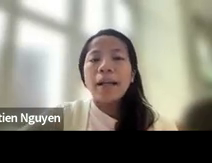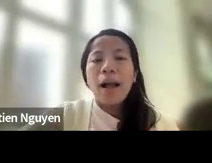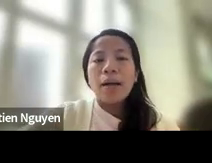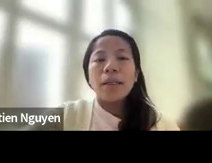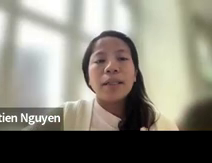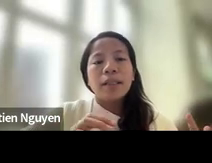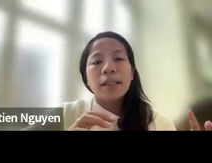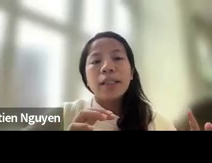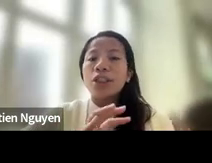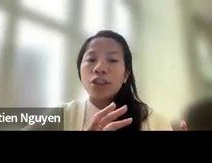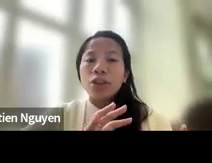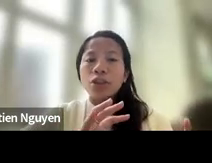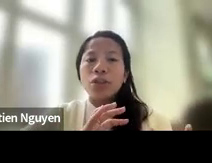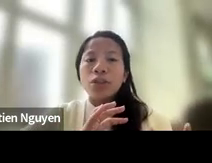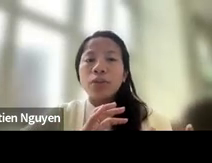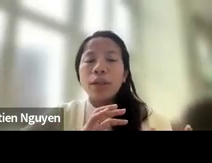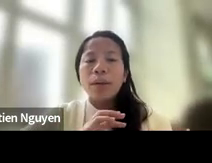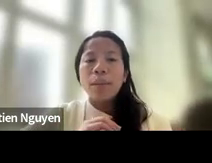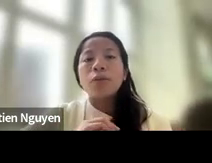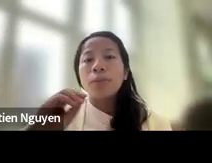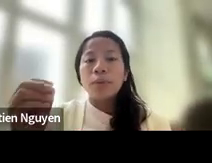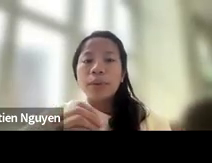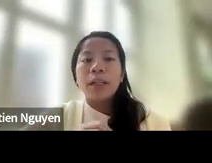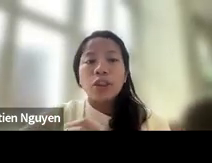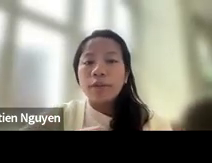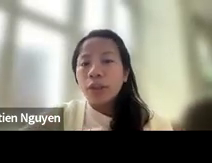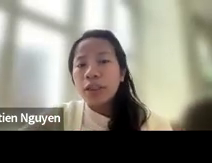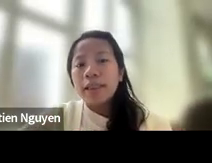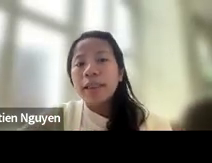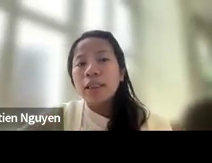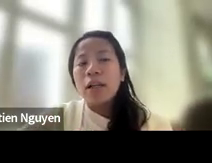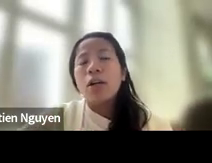and cognitive disability.